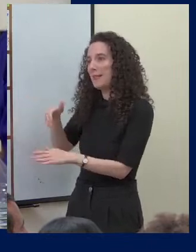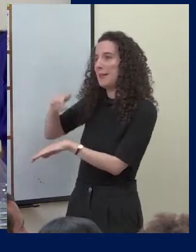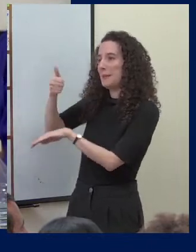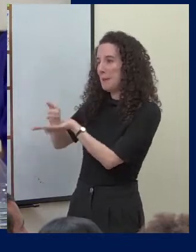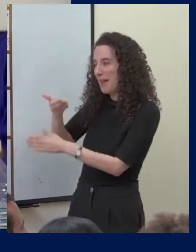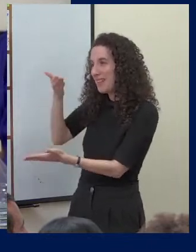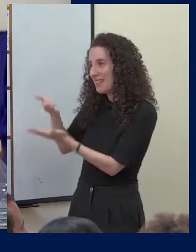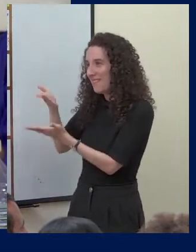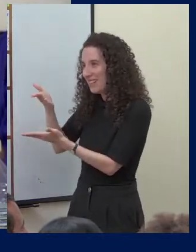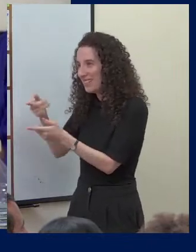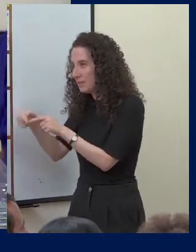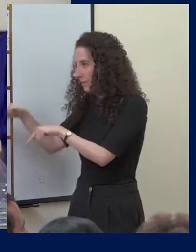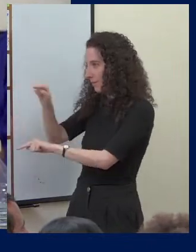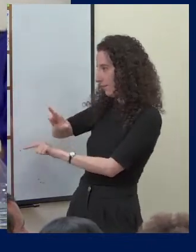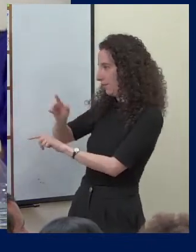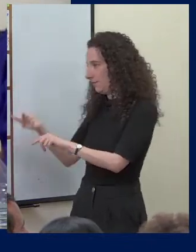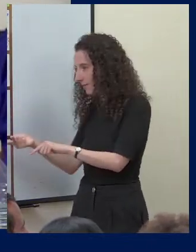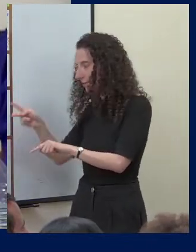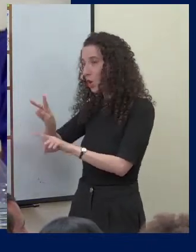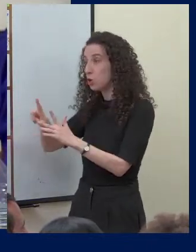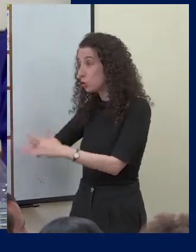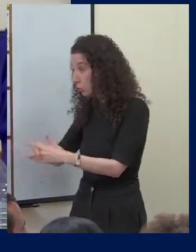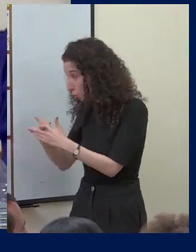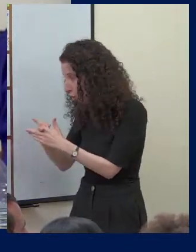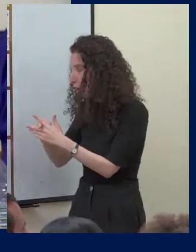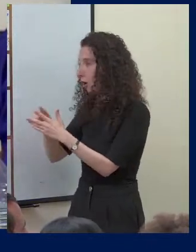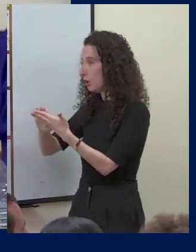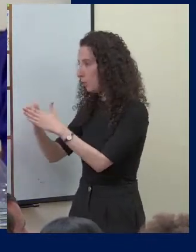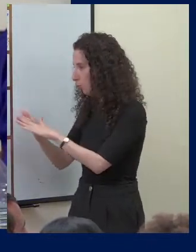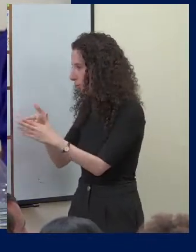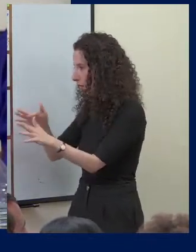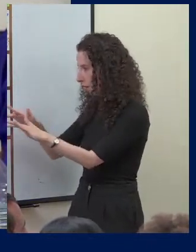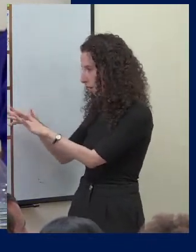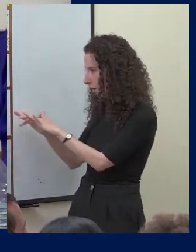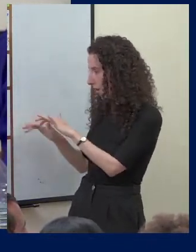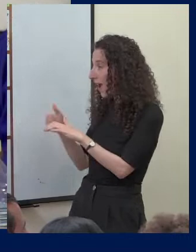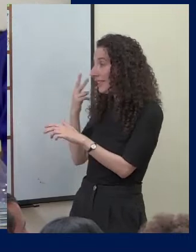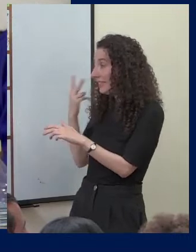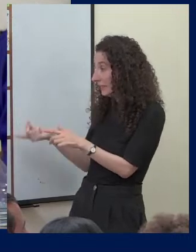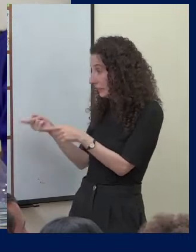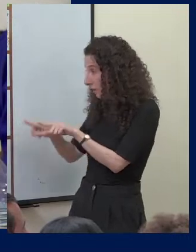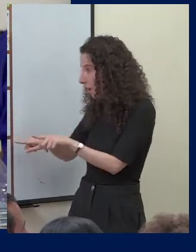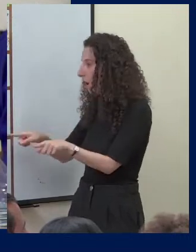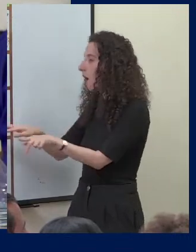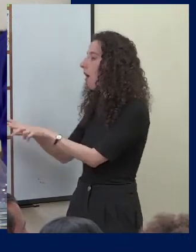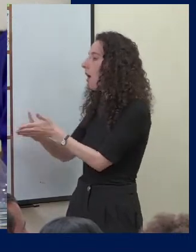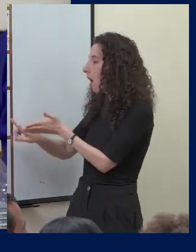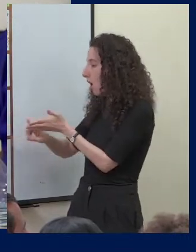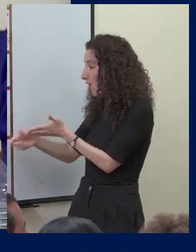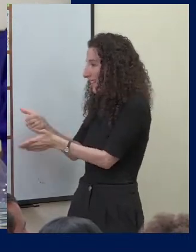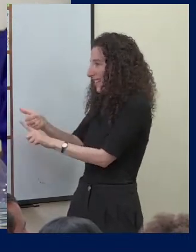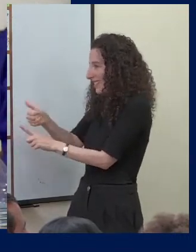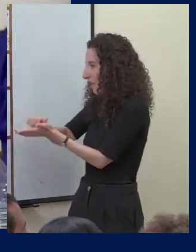It starts in the community and bills evidence from it and they develop that in process and